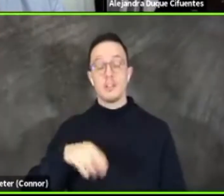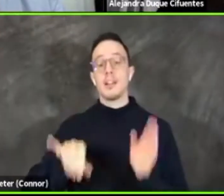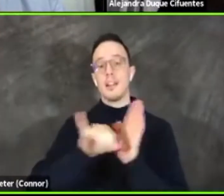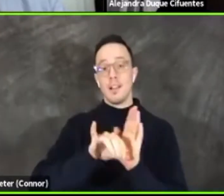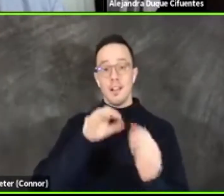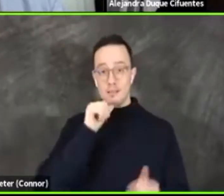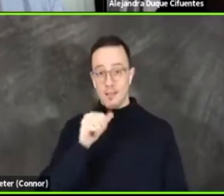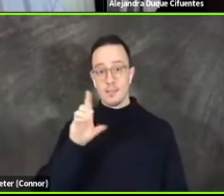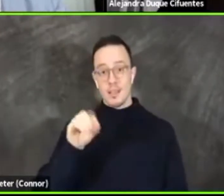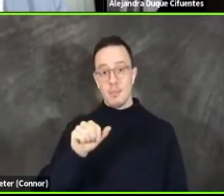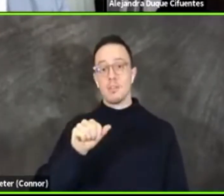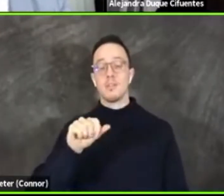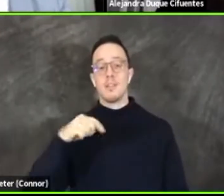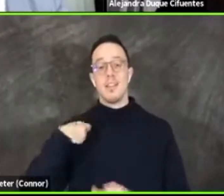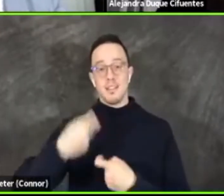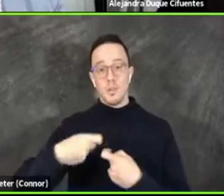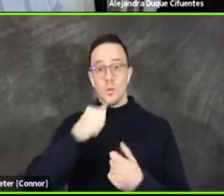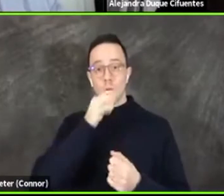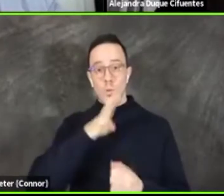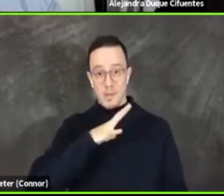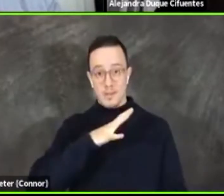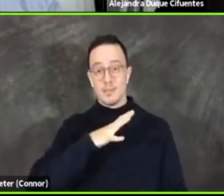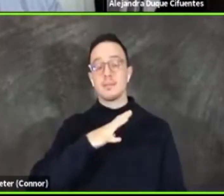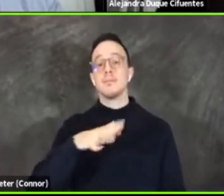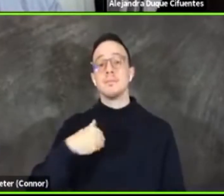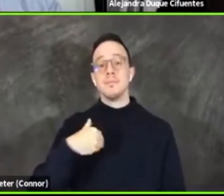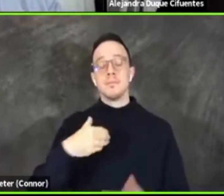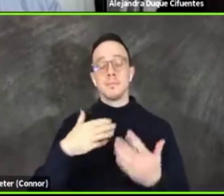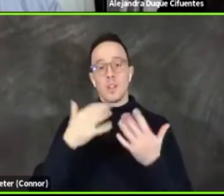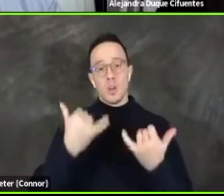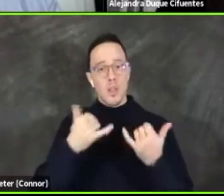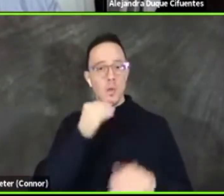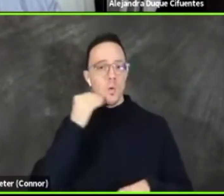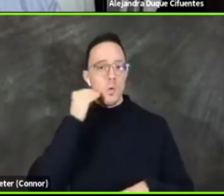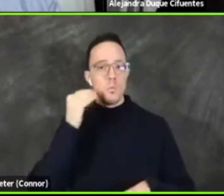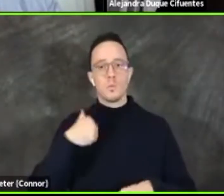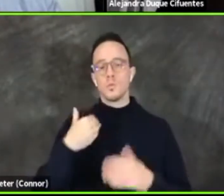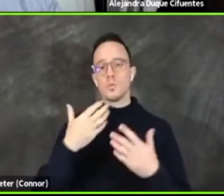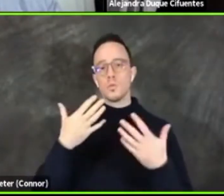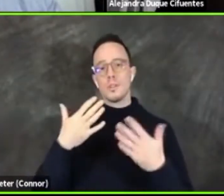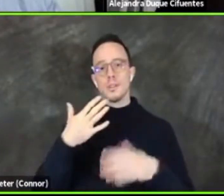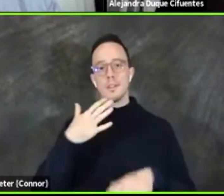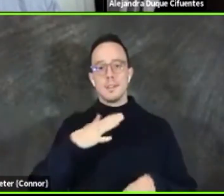OF THE NUTABES PEOPLE, CURRENTLY HOME TO EMBERA KATÍO, CHAMÍ, DÓBIDA, ZENÚ,